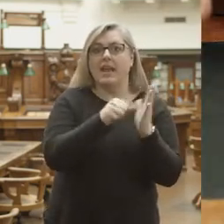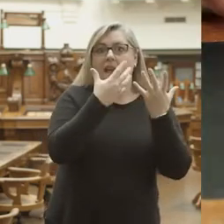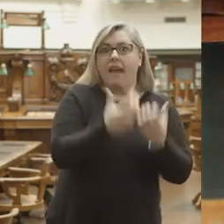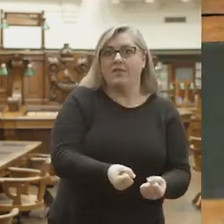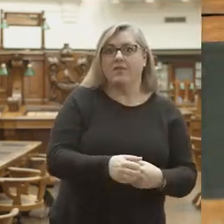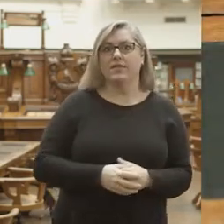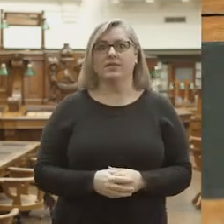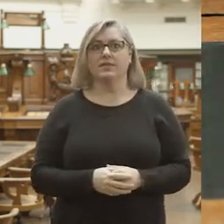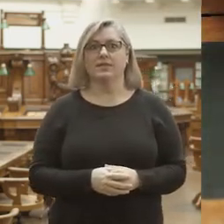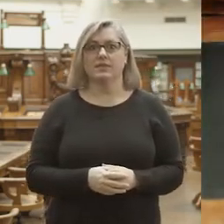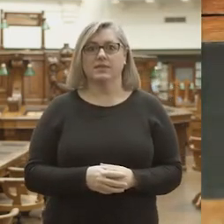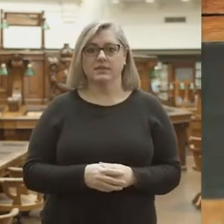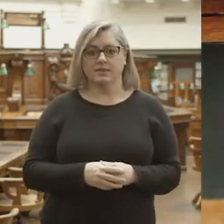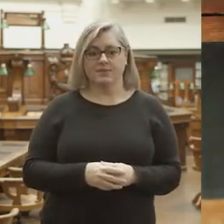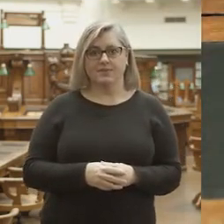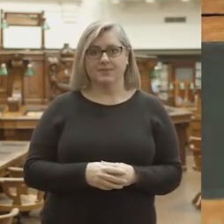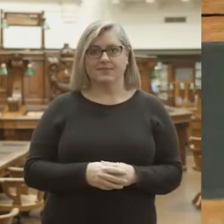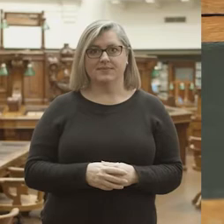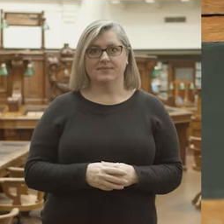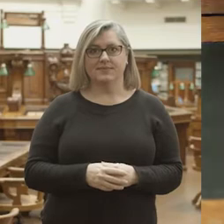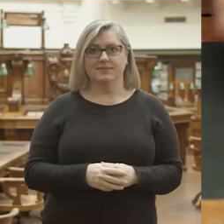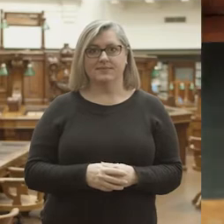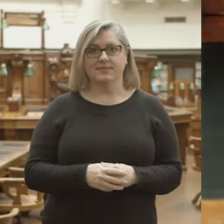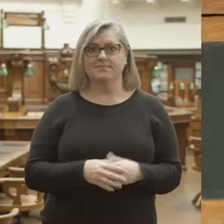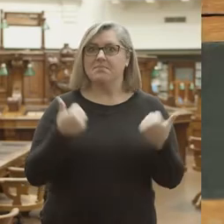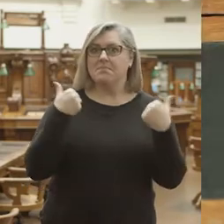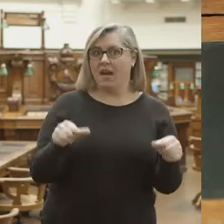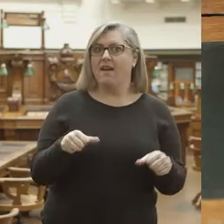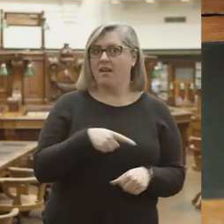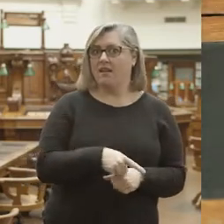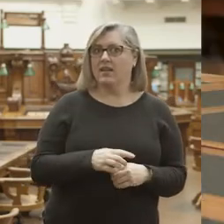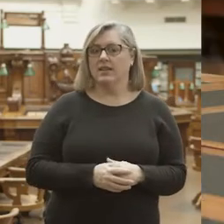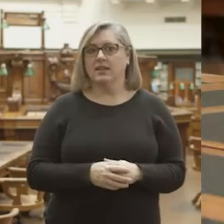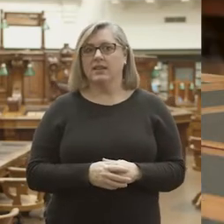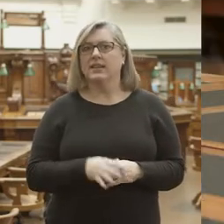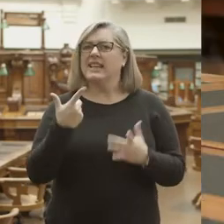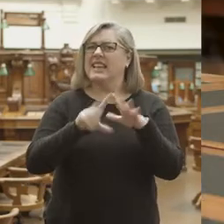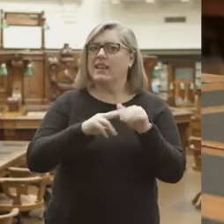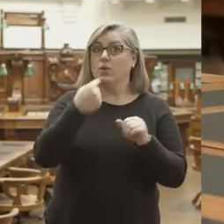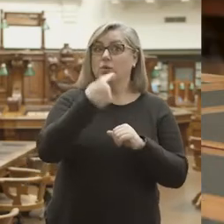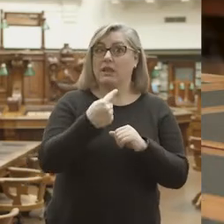it's like that, like that, like that and like that. Now, if you said that this one